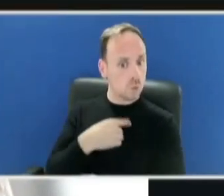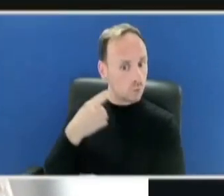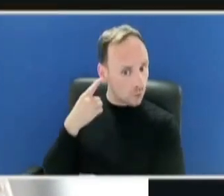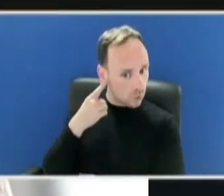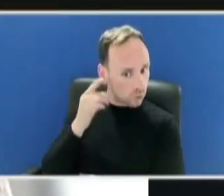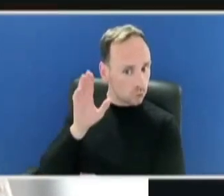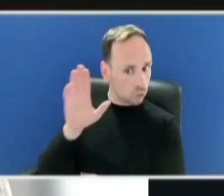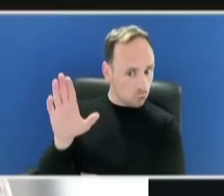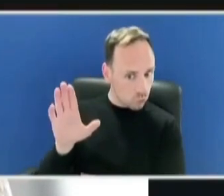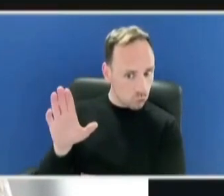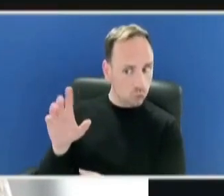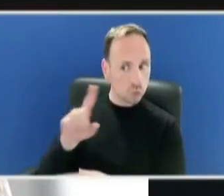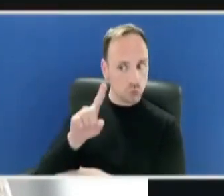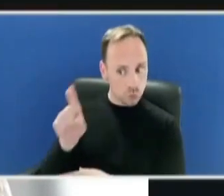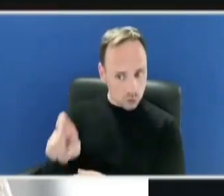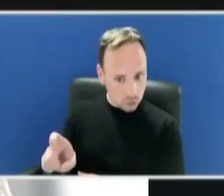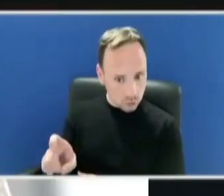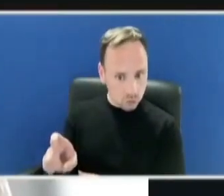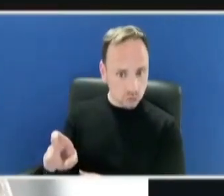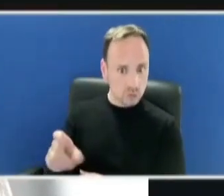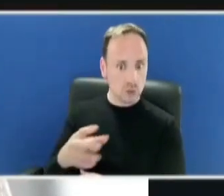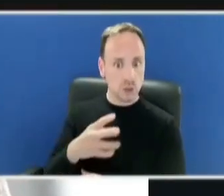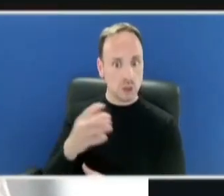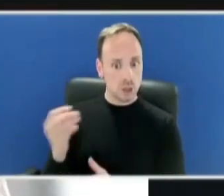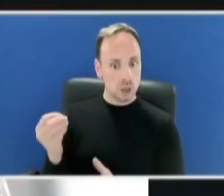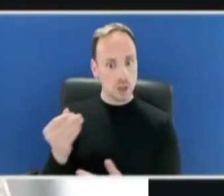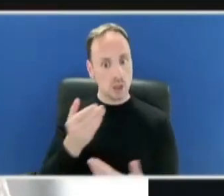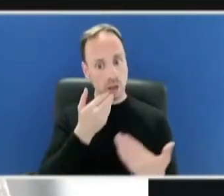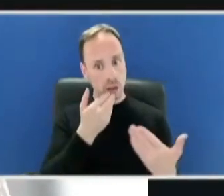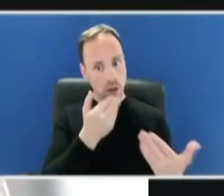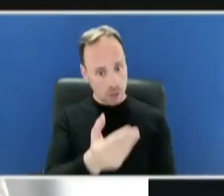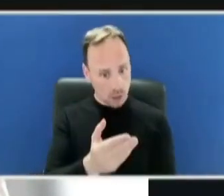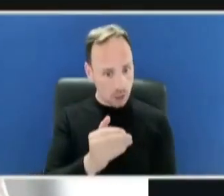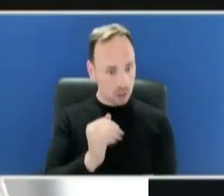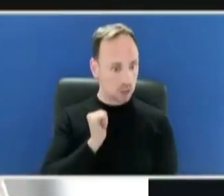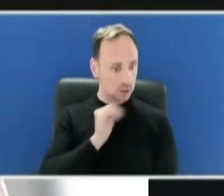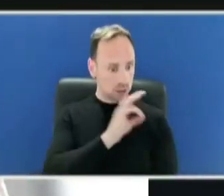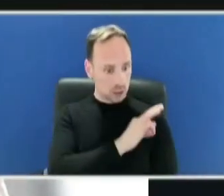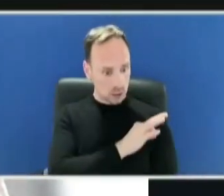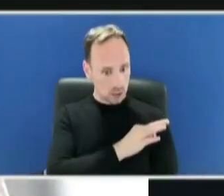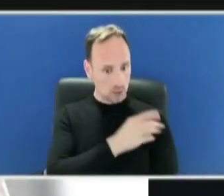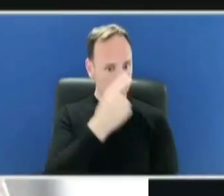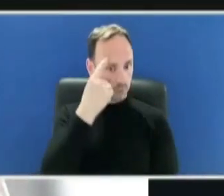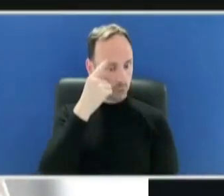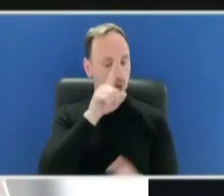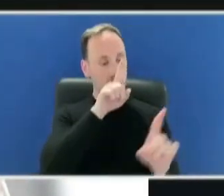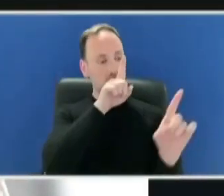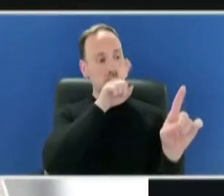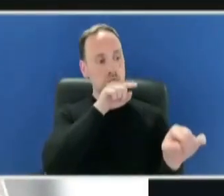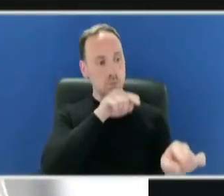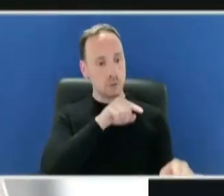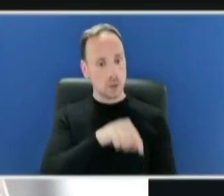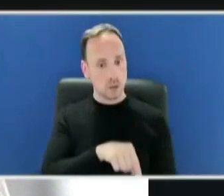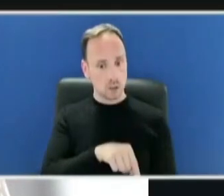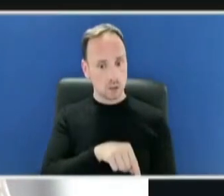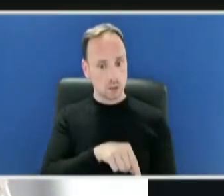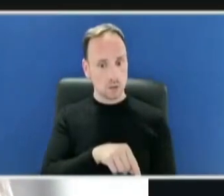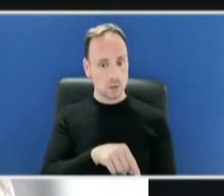to the district staff, thanks for taking the time to answer many of, many of our questions because there were questions from not only from specialist but also from some board members.